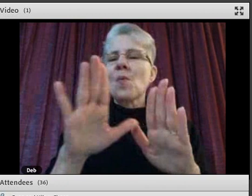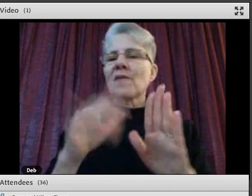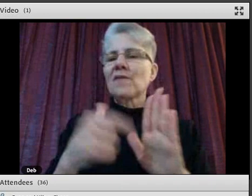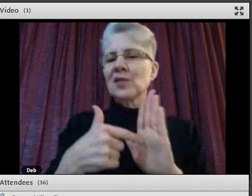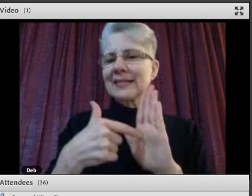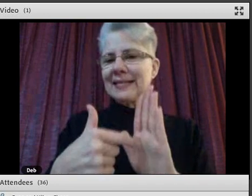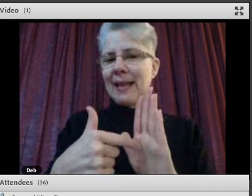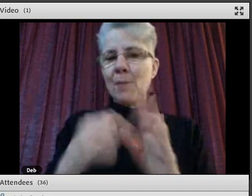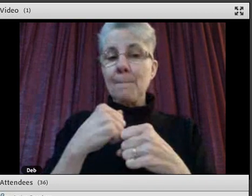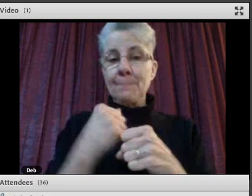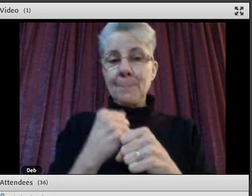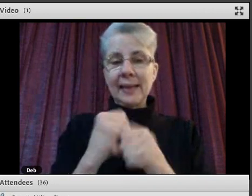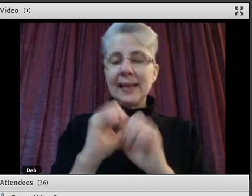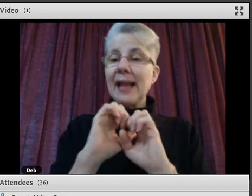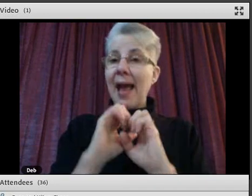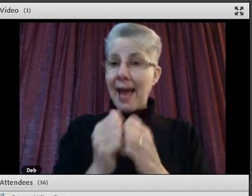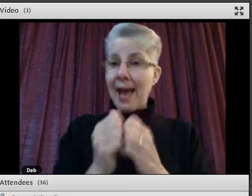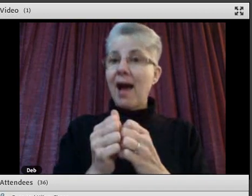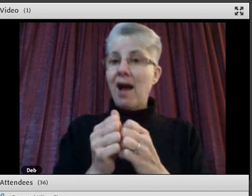of how you can make one of these.